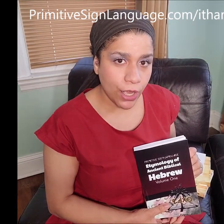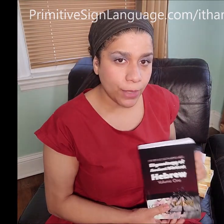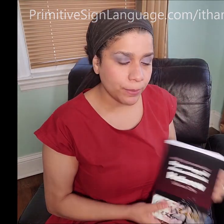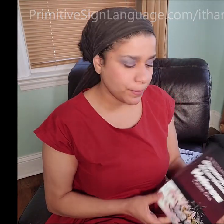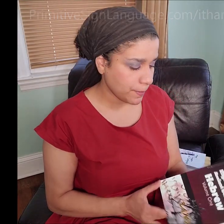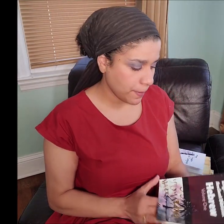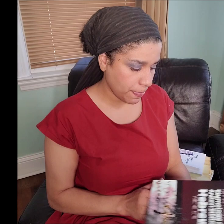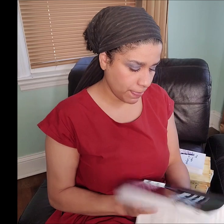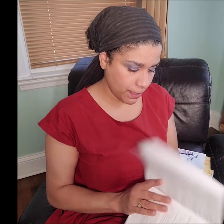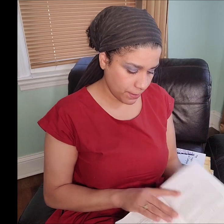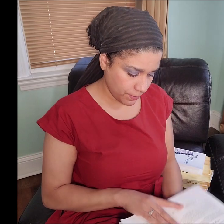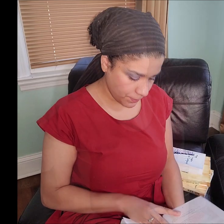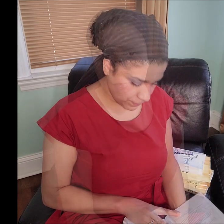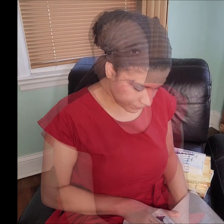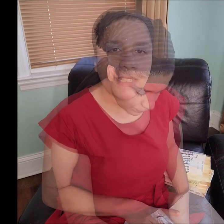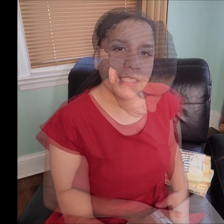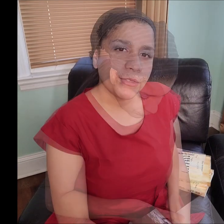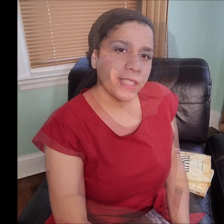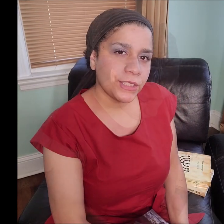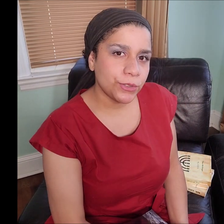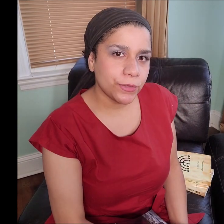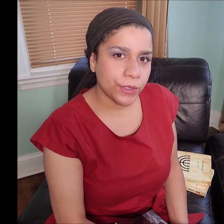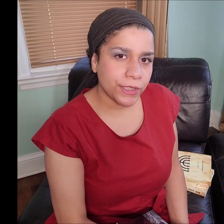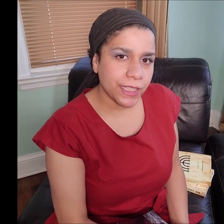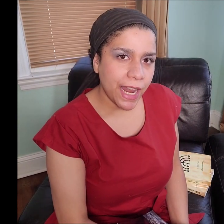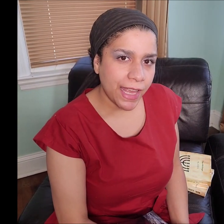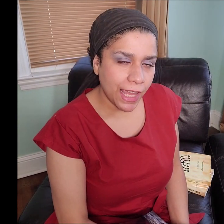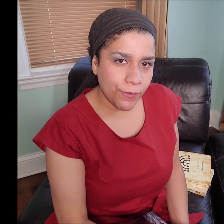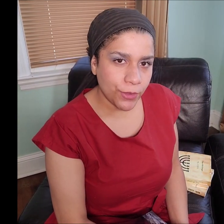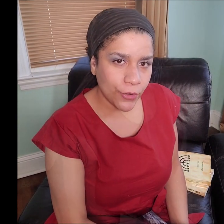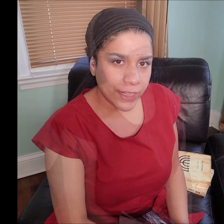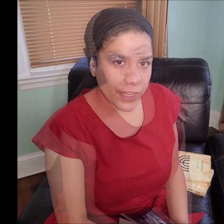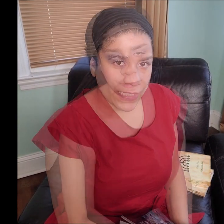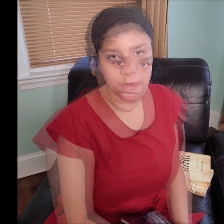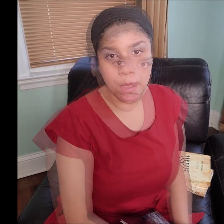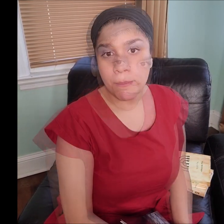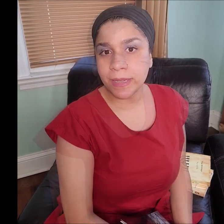PrimitiveSignLanguage.com I just read to you the verse and I gave you the correct translation